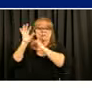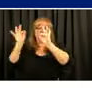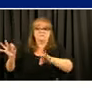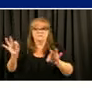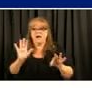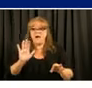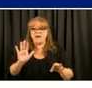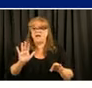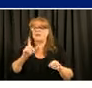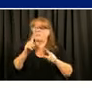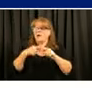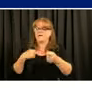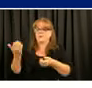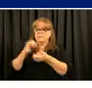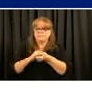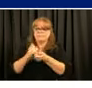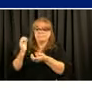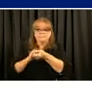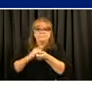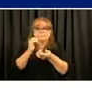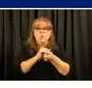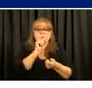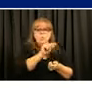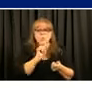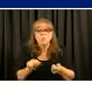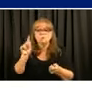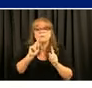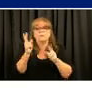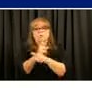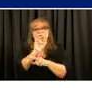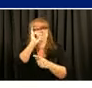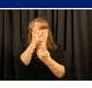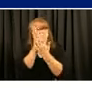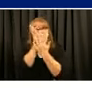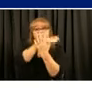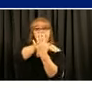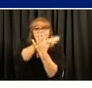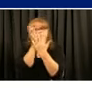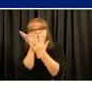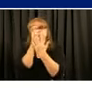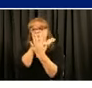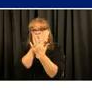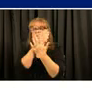is a new part of that partnership if a county struggles there's a chance to regain